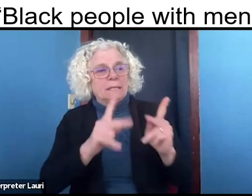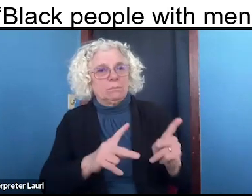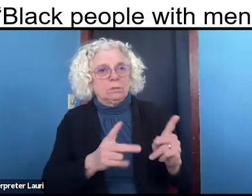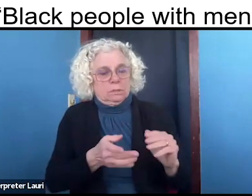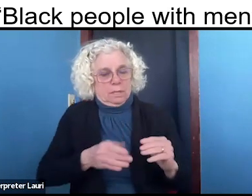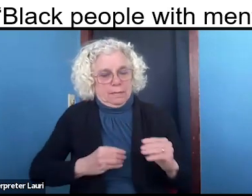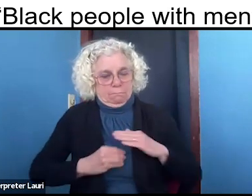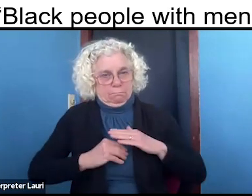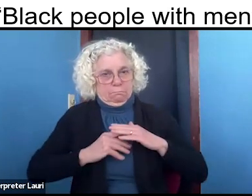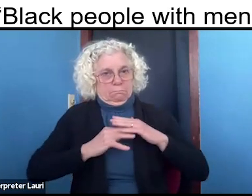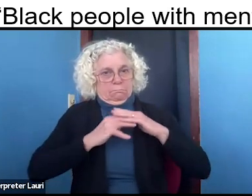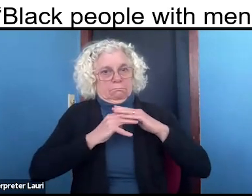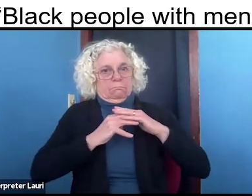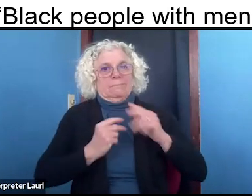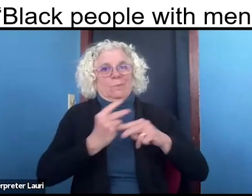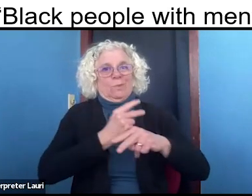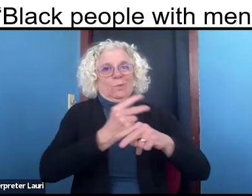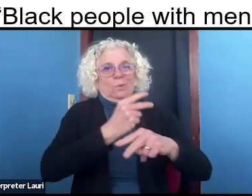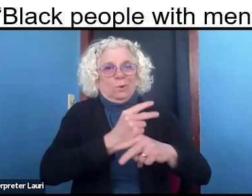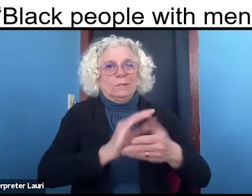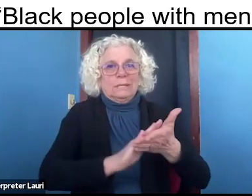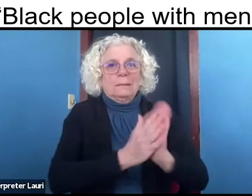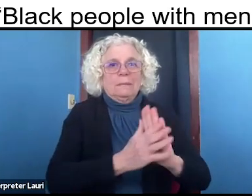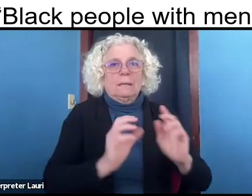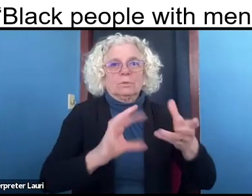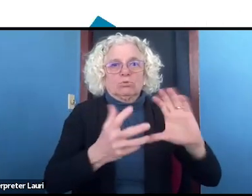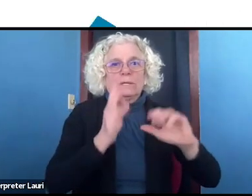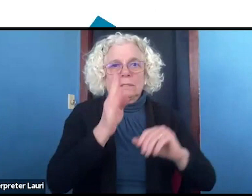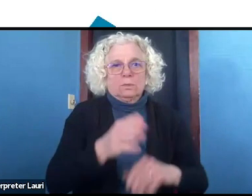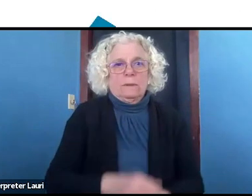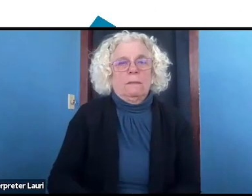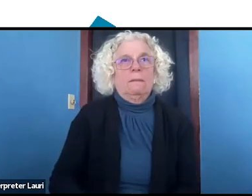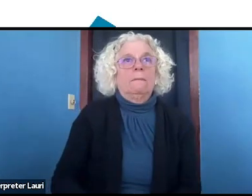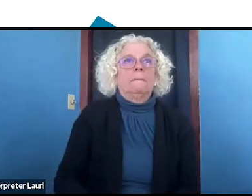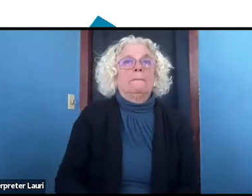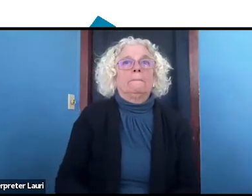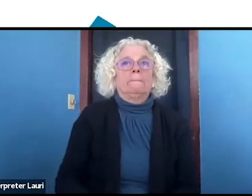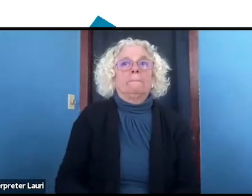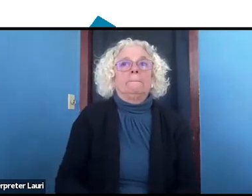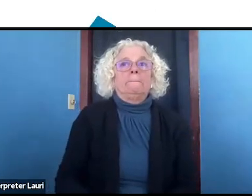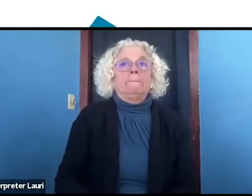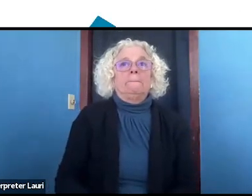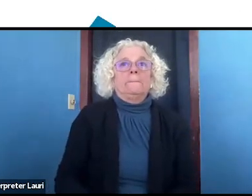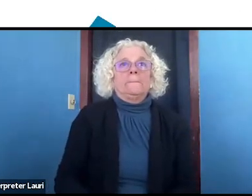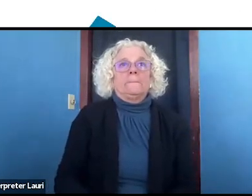Next slide. Dr. Jackson discussed the